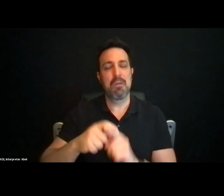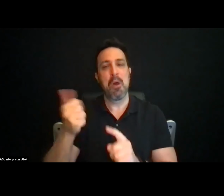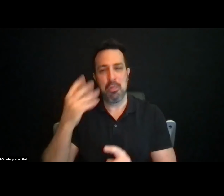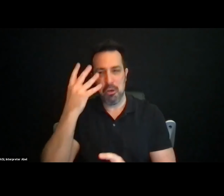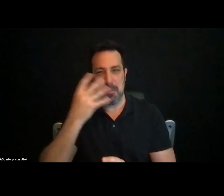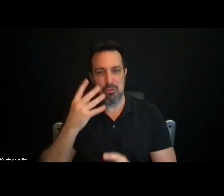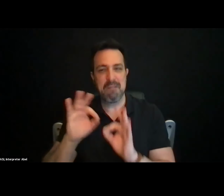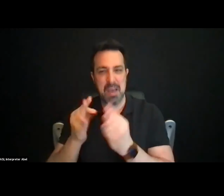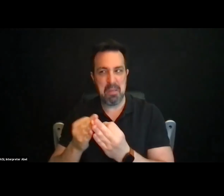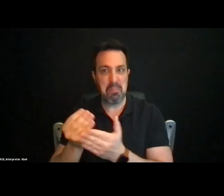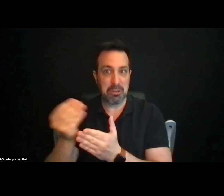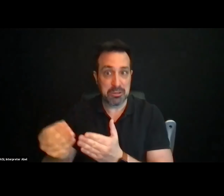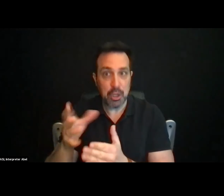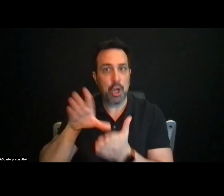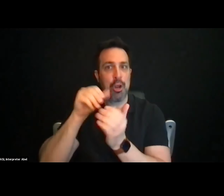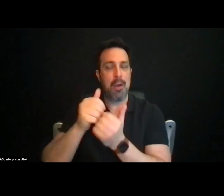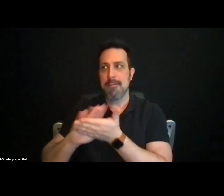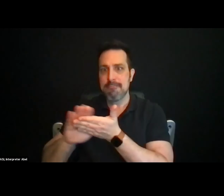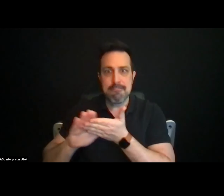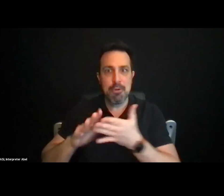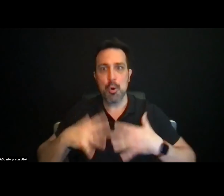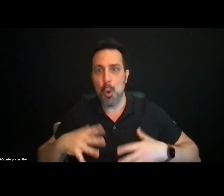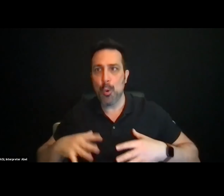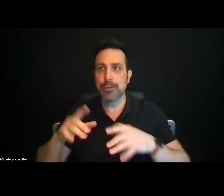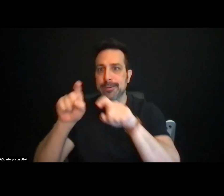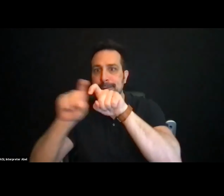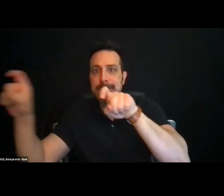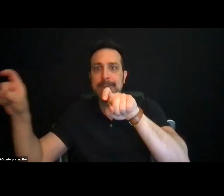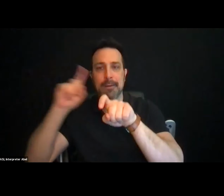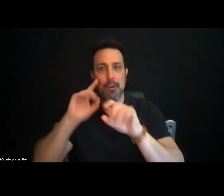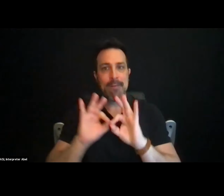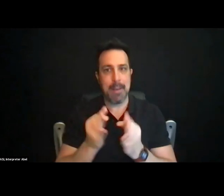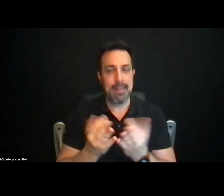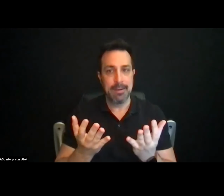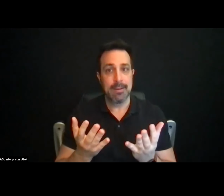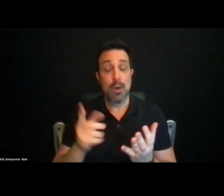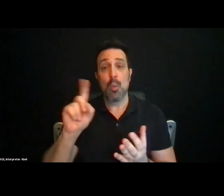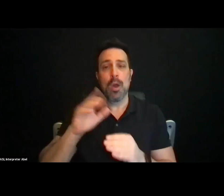dishwasher and custodian. After a year, my parents purchased Alameda